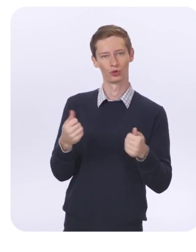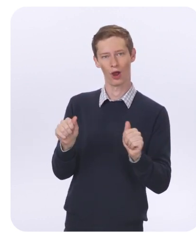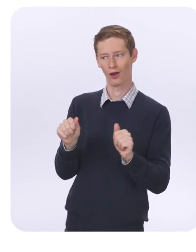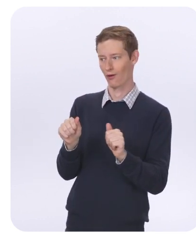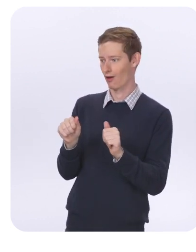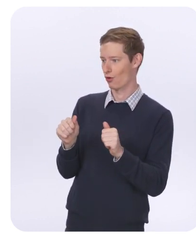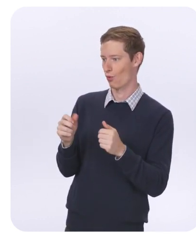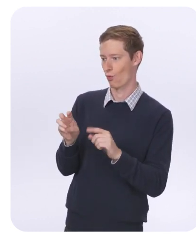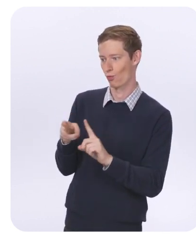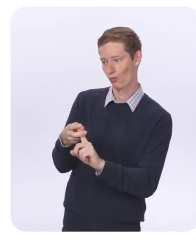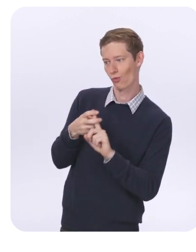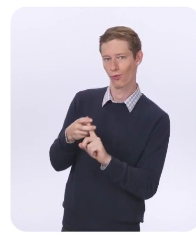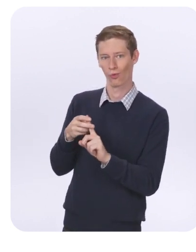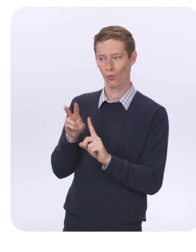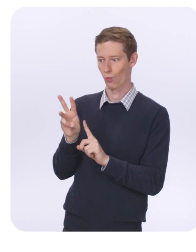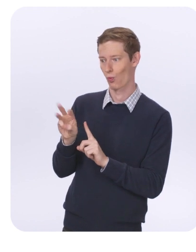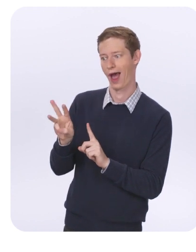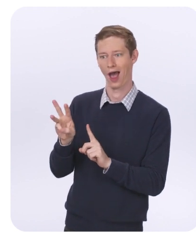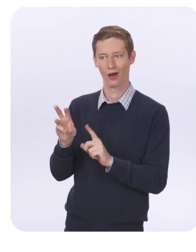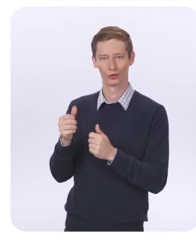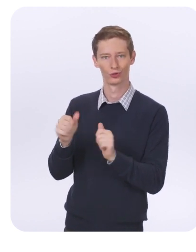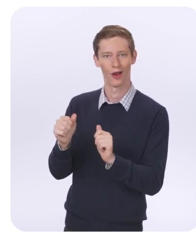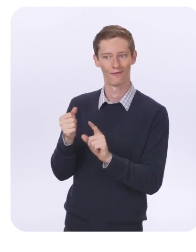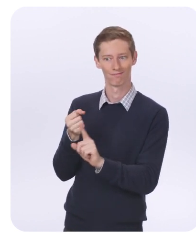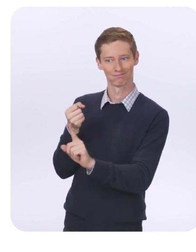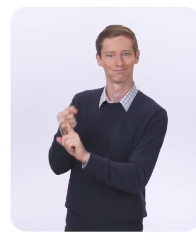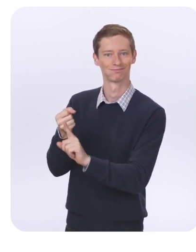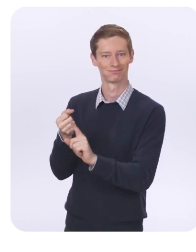experiment, apps with an immersive preview on their VR PDPs.